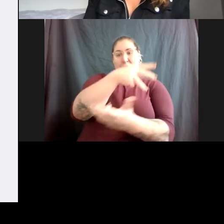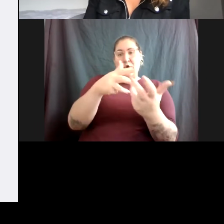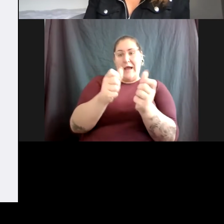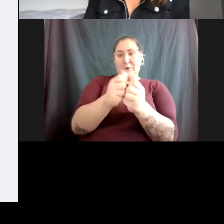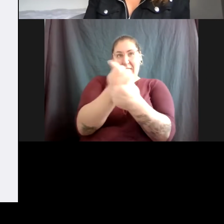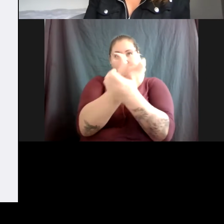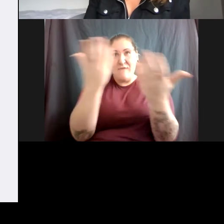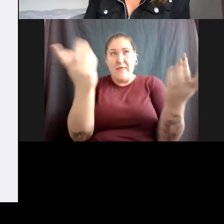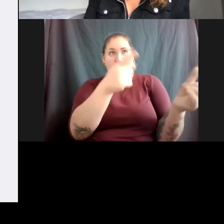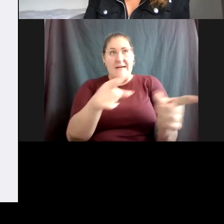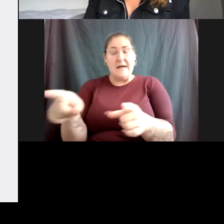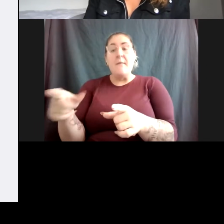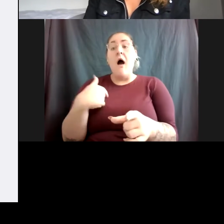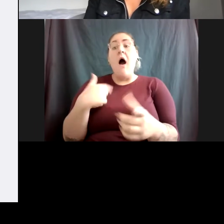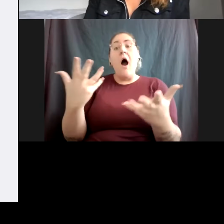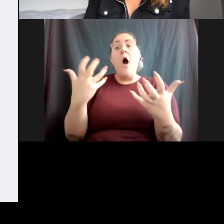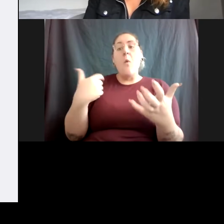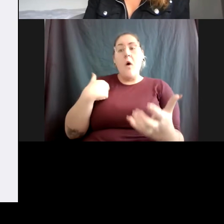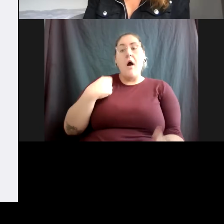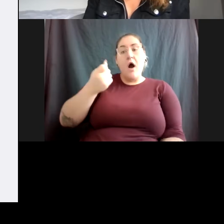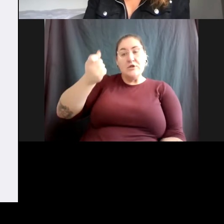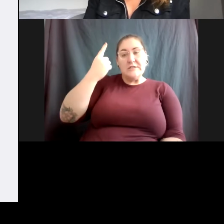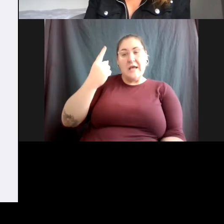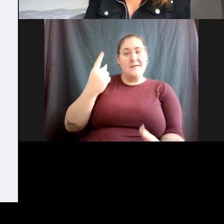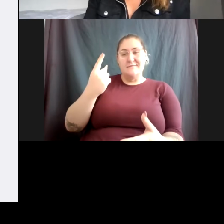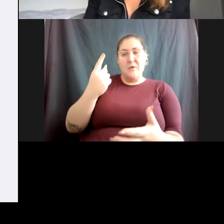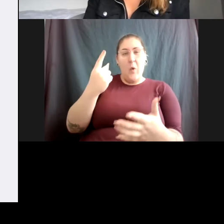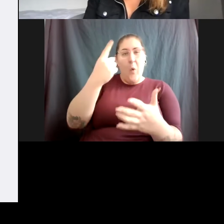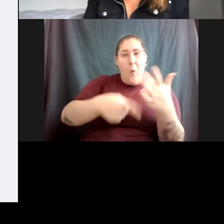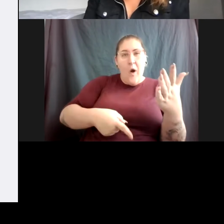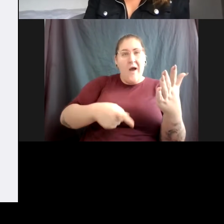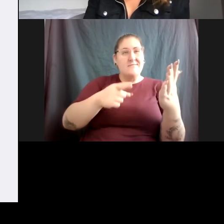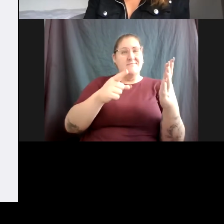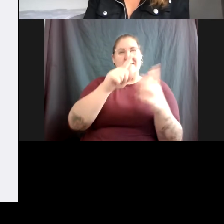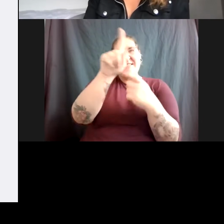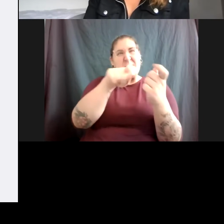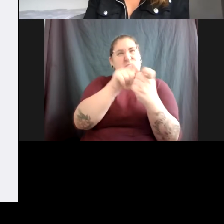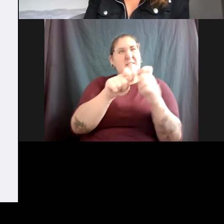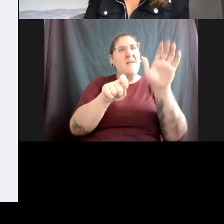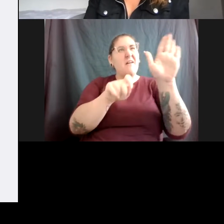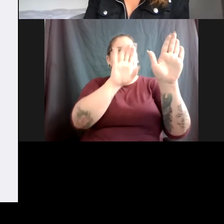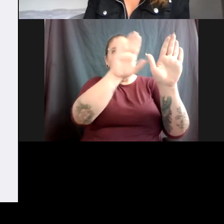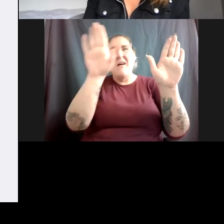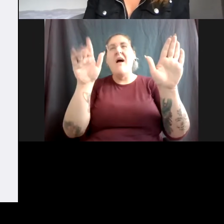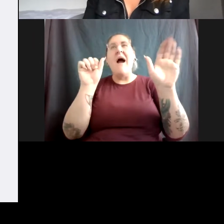I want to understand what is interactive and what is not interactive on a page. And as